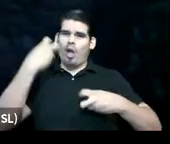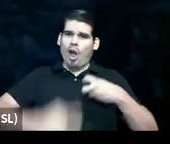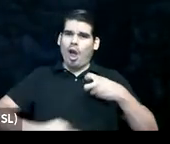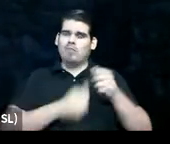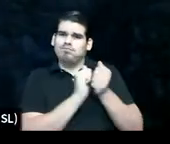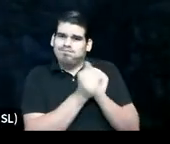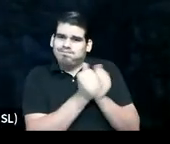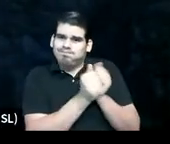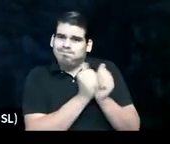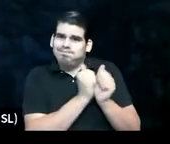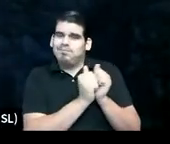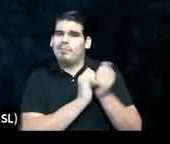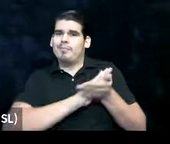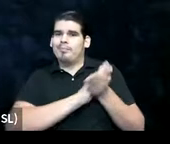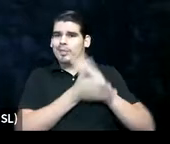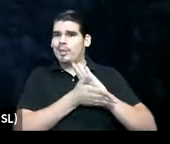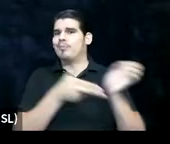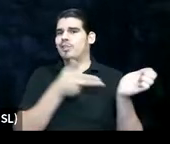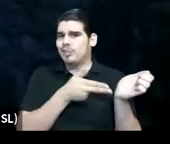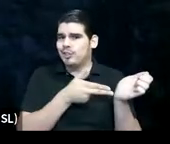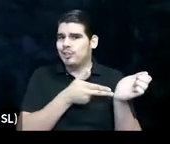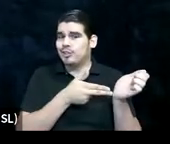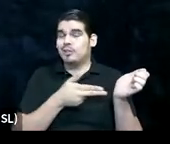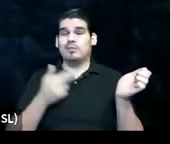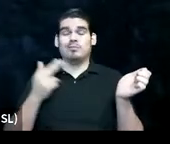brought into classes fast enough to keep up with the demand